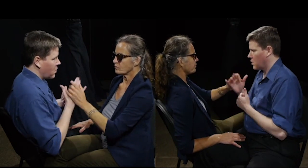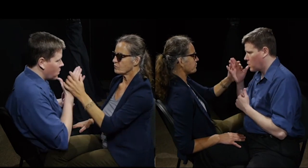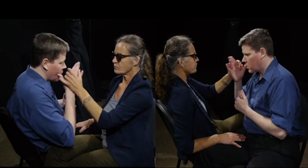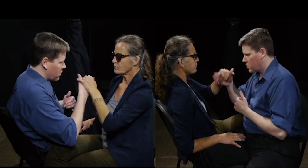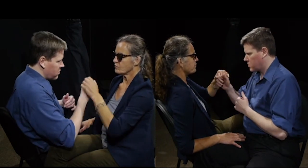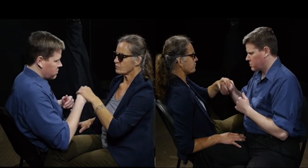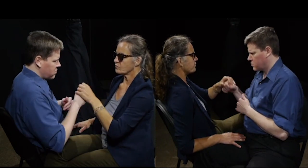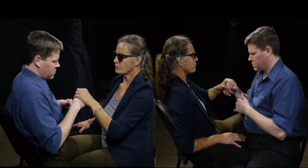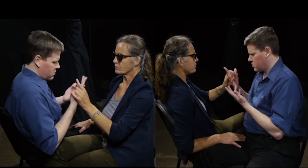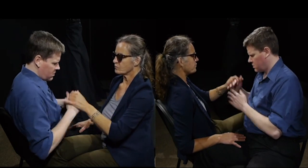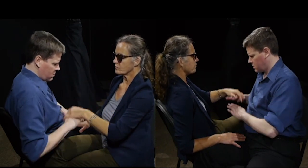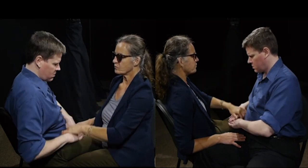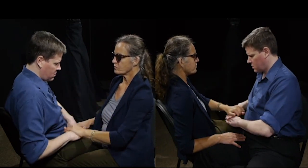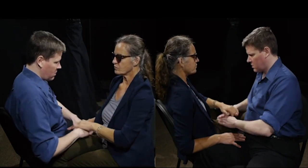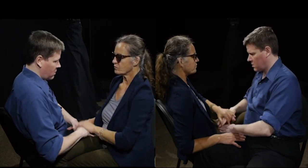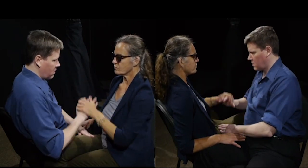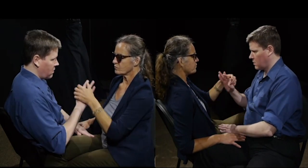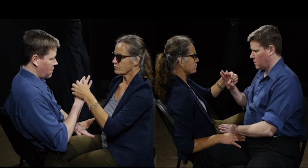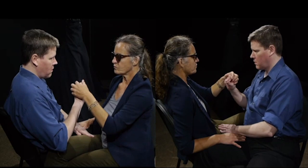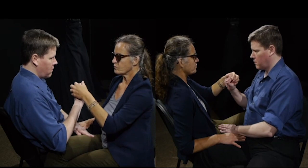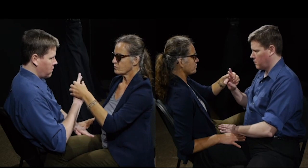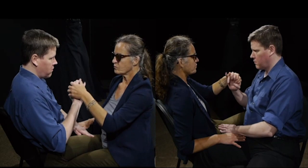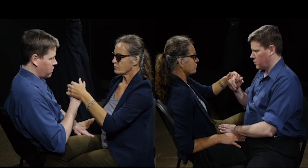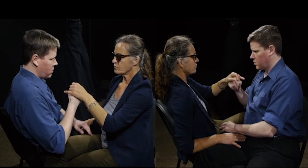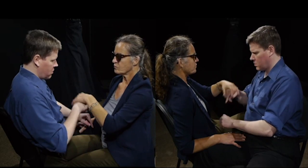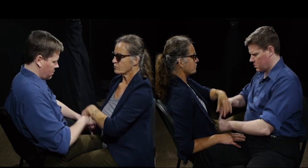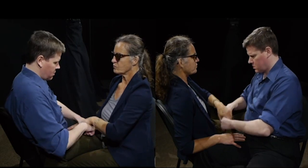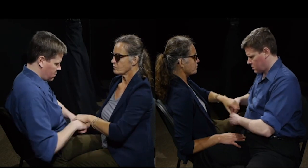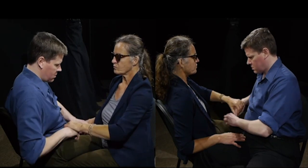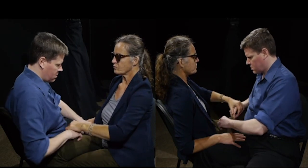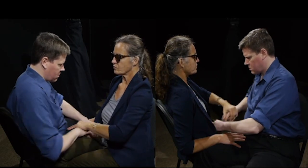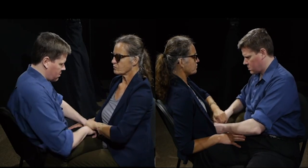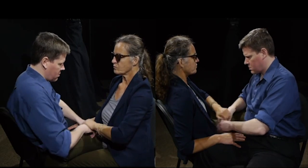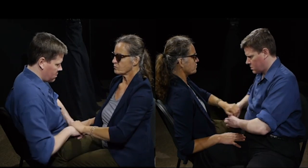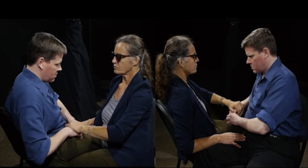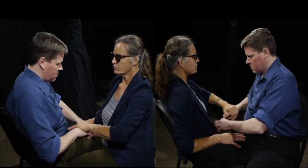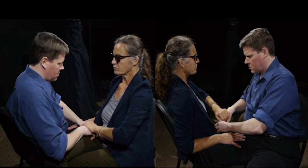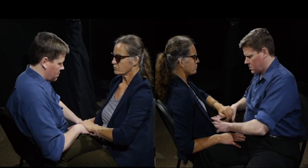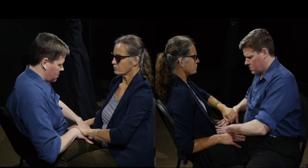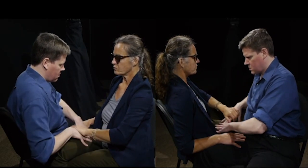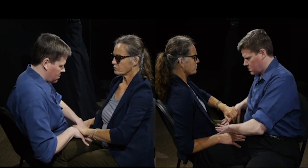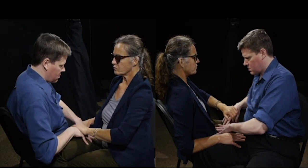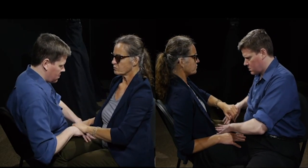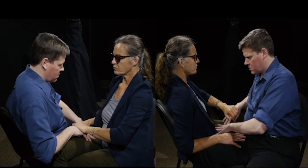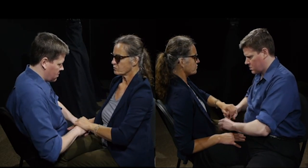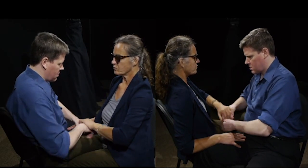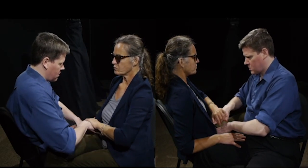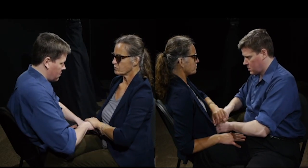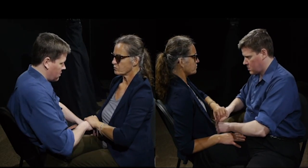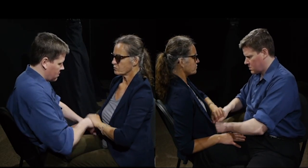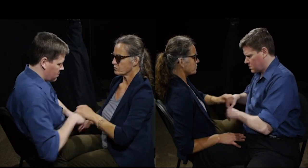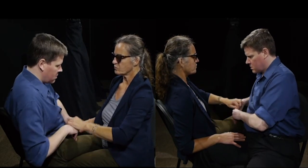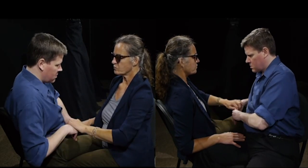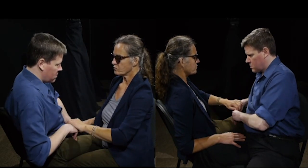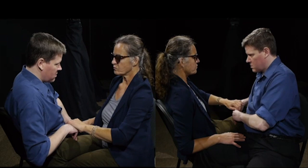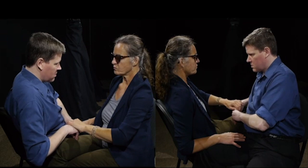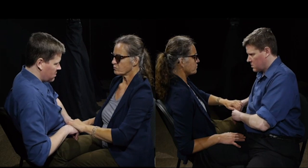so we're going to do research on the core a bit later. It's so fascinating, this whole process because we can feel the core catching up.